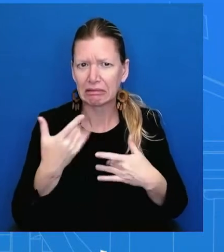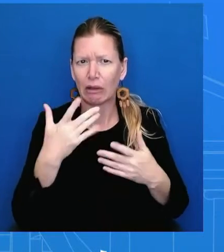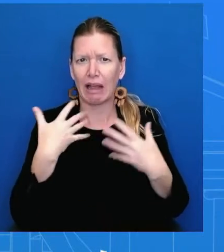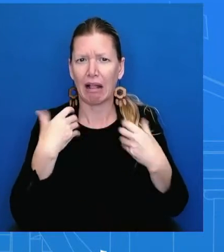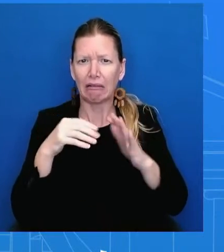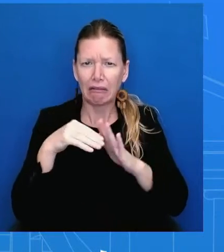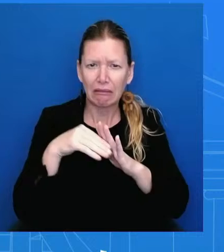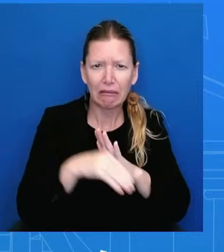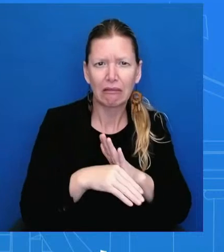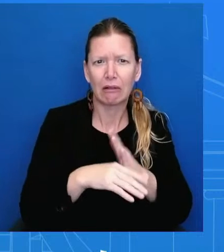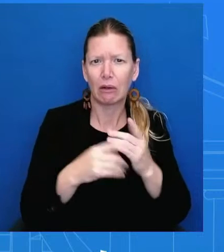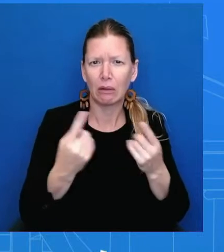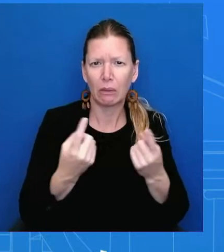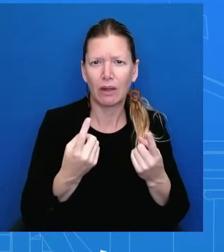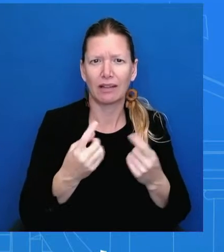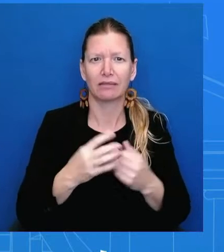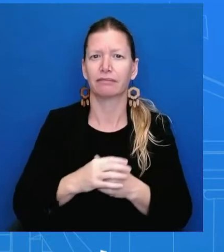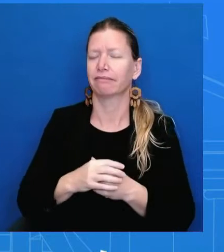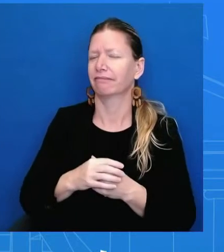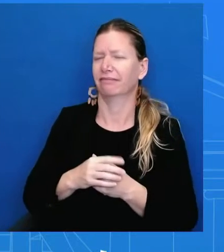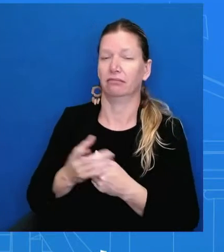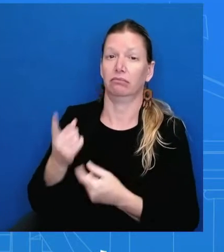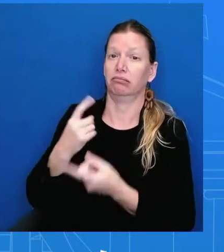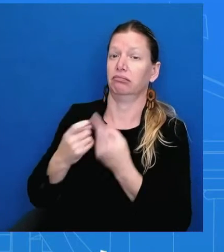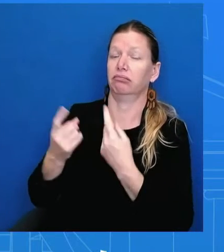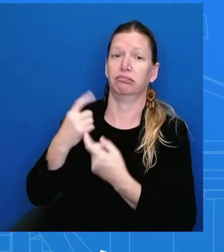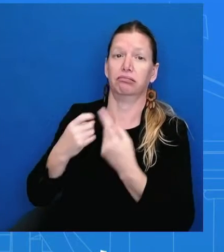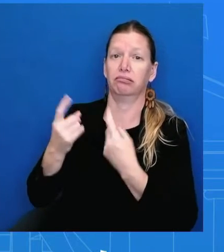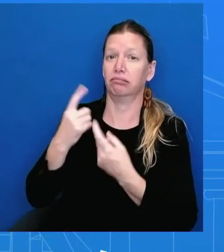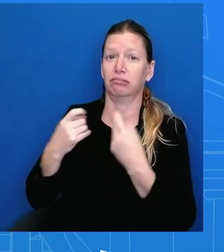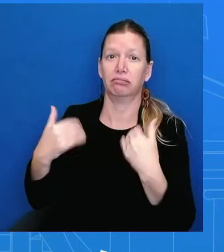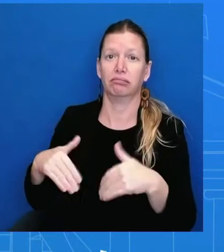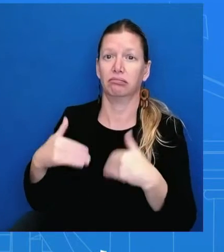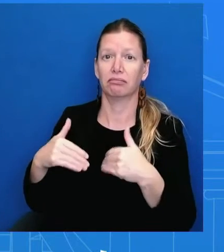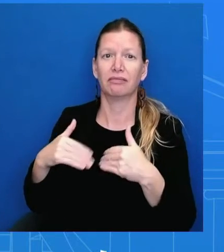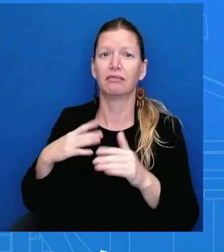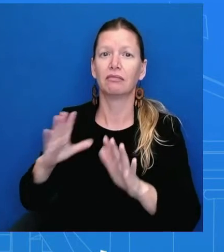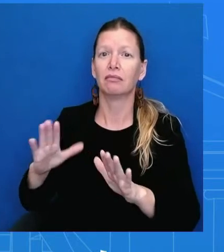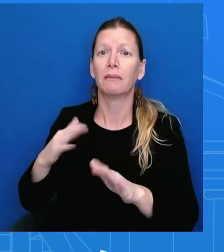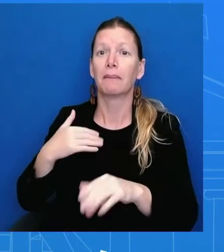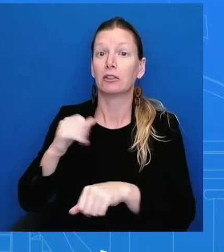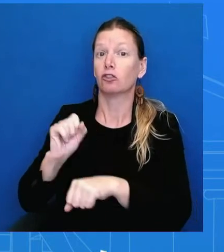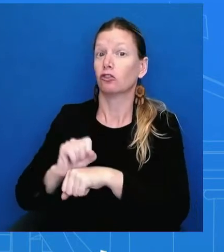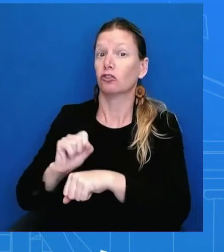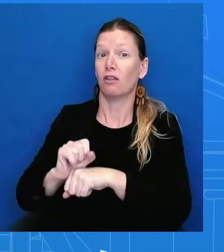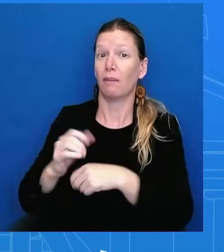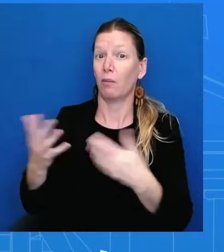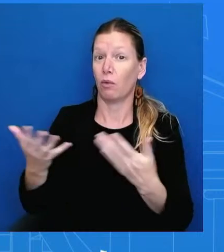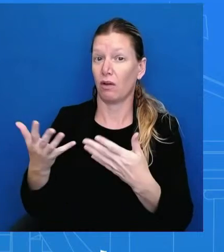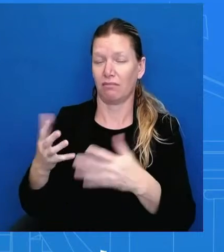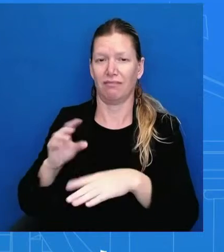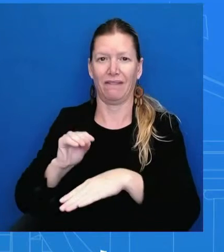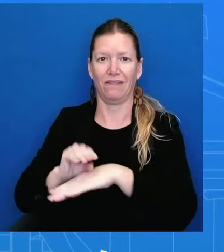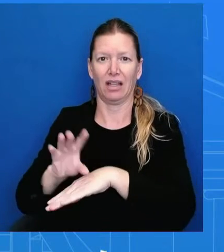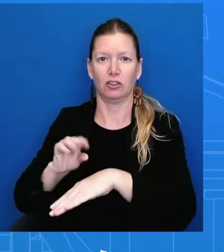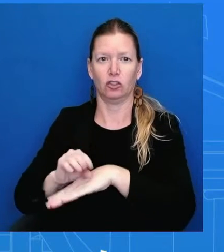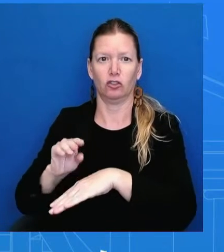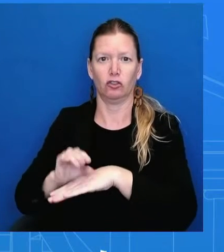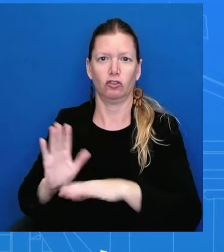as a spokesman, my job is to be an adviser and counselor, and I don't think it's appropriate for a spokesman to -- The Press: But you gave us a positive. Mr. Kirby: Yeah, I did -- The Press: You gave us a pos- --